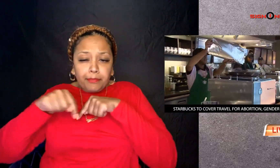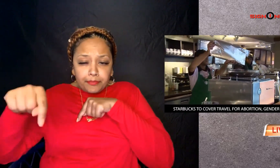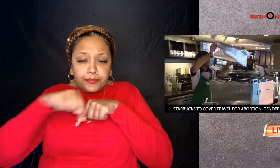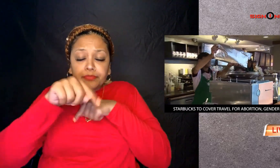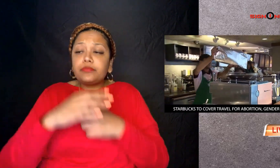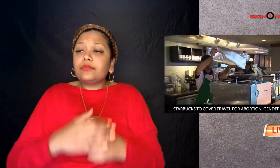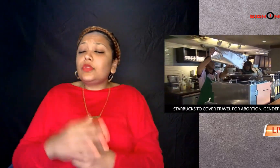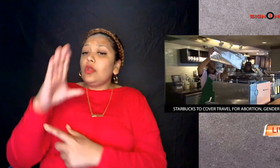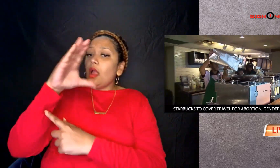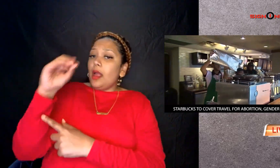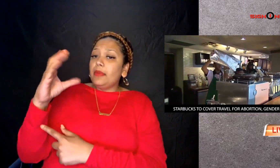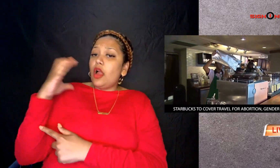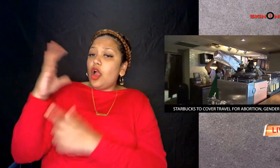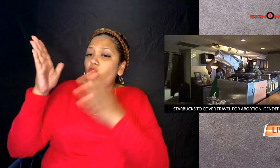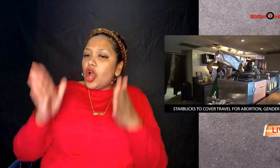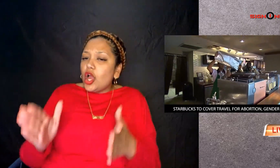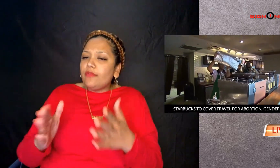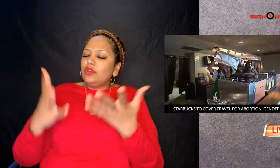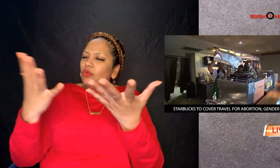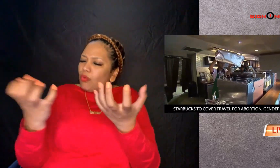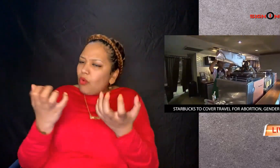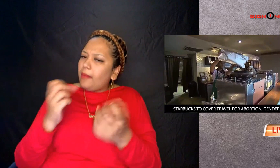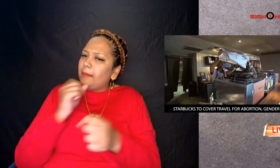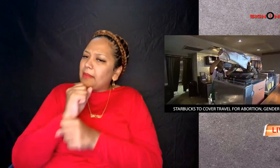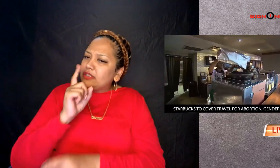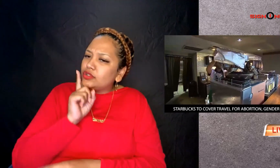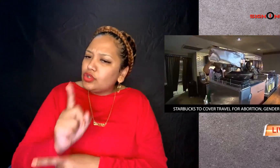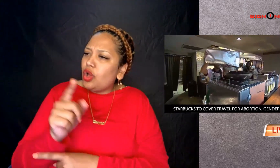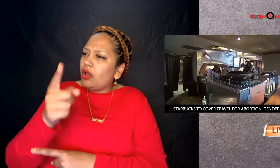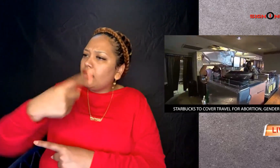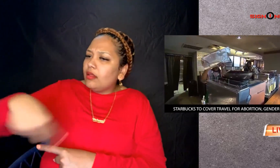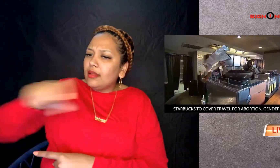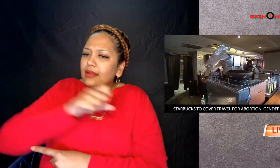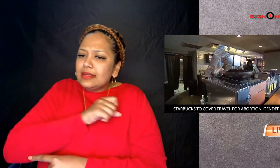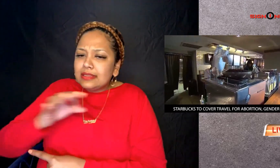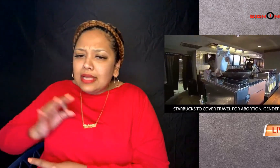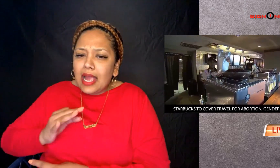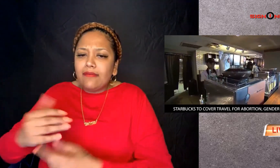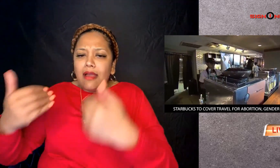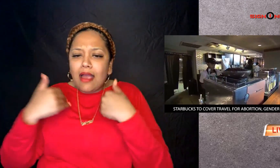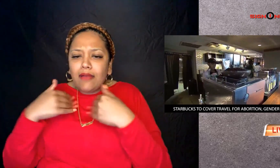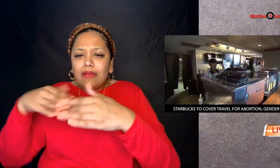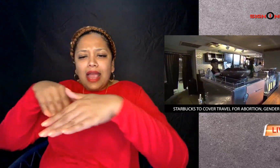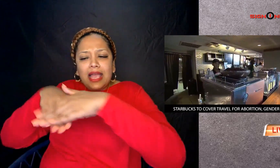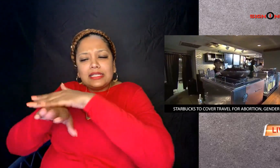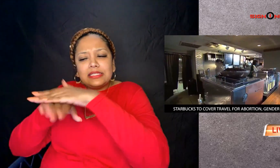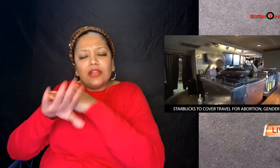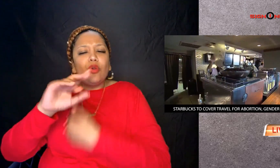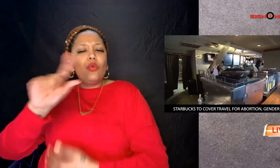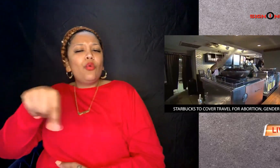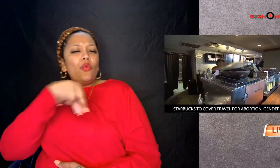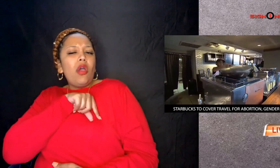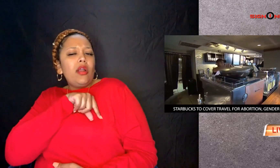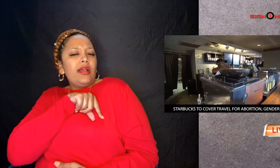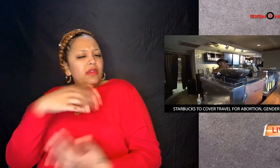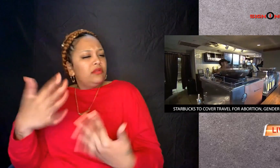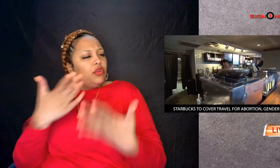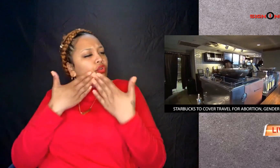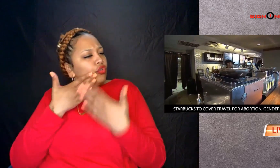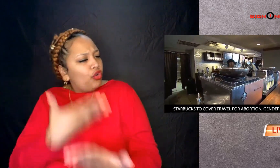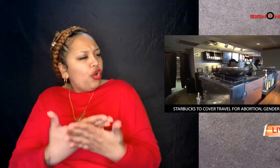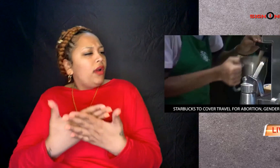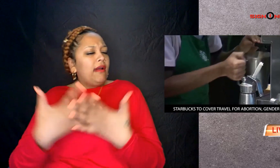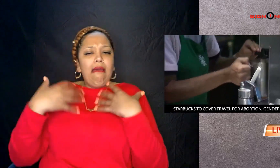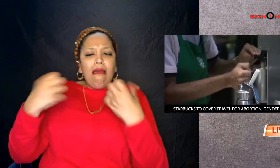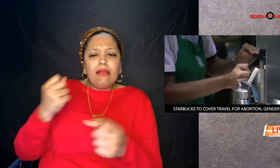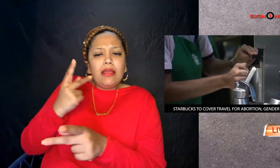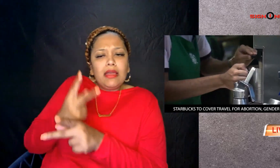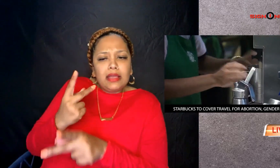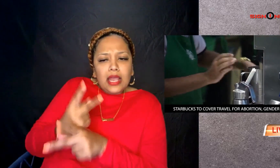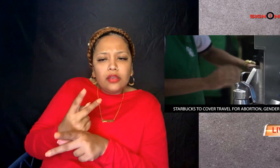home a company official said they want to ensure that employees have access to quality